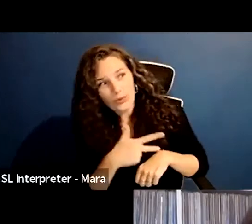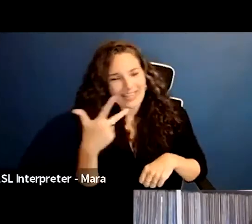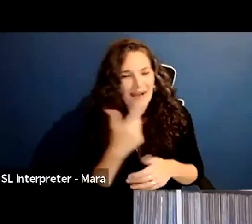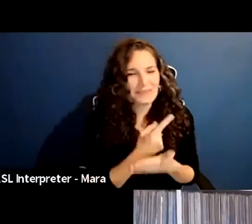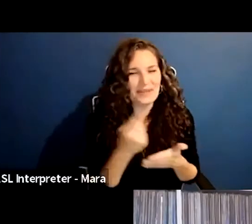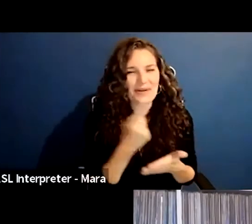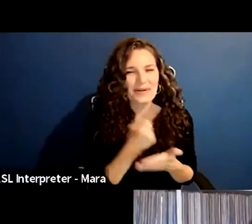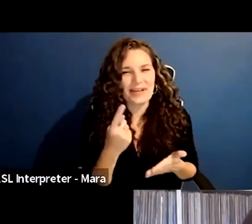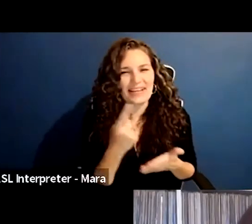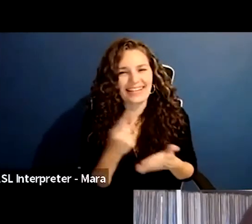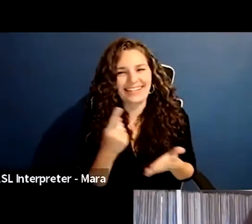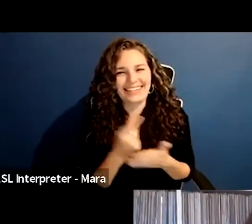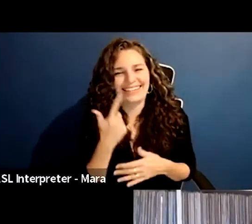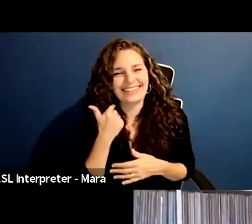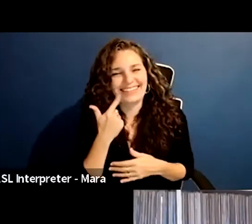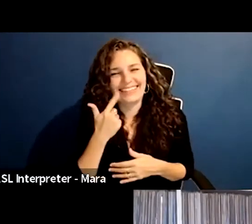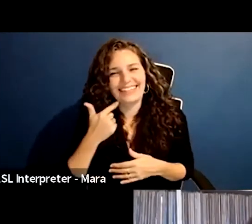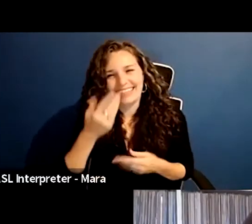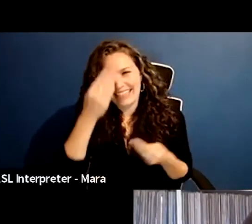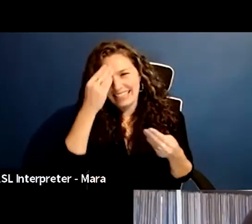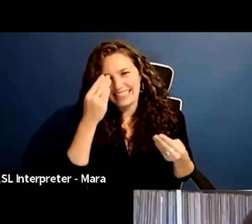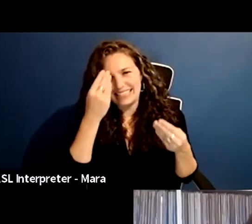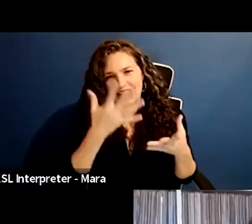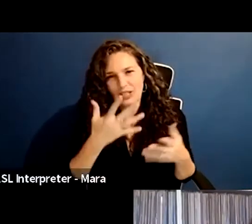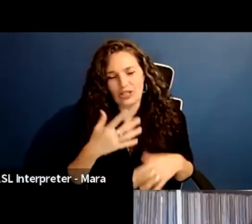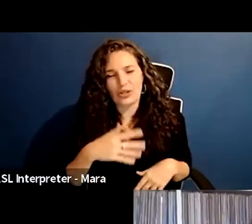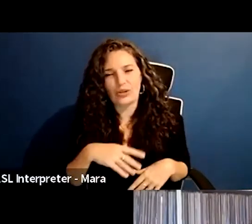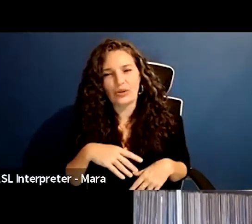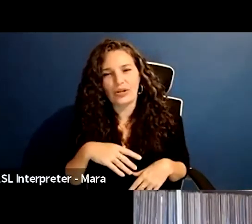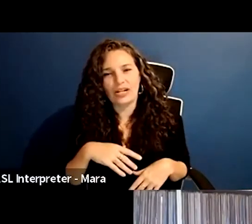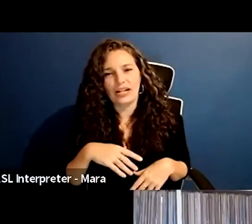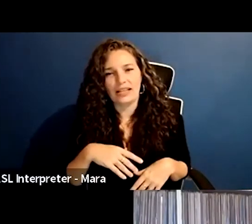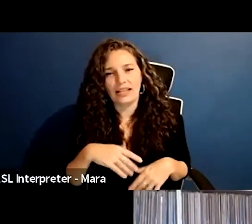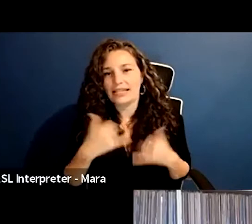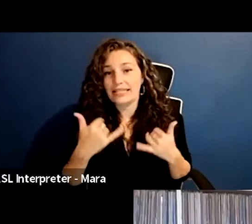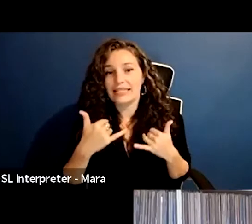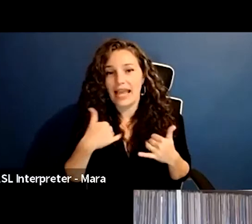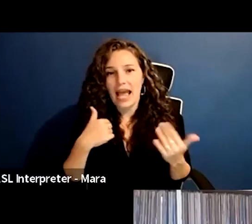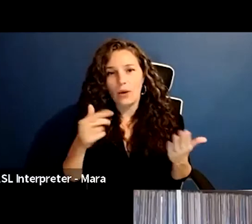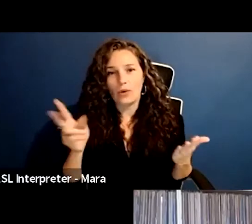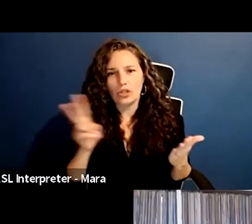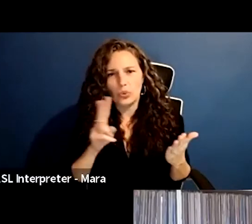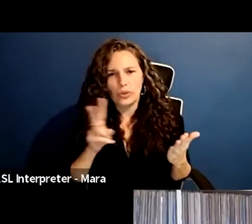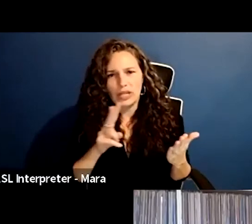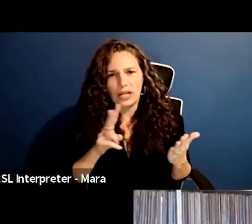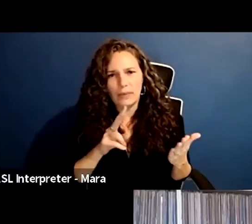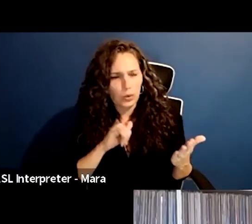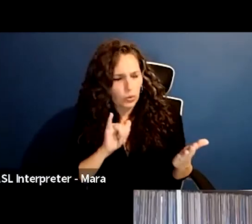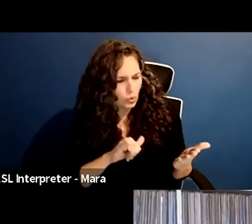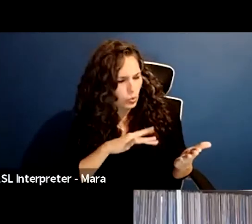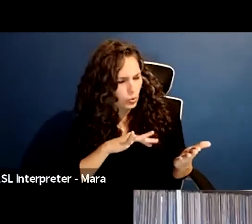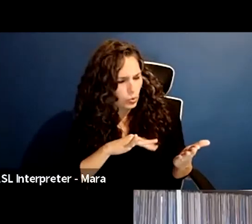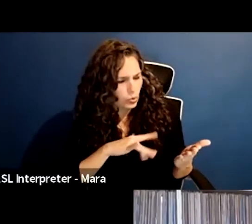Three times a week. But I got it today, and I was looking and going, oh, that one sounds good, and that one sounds good.